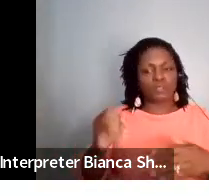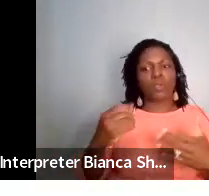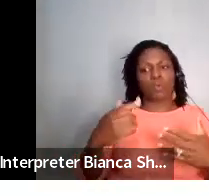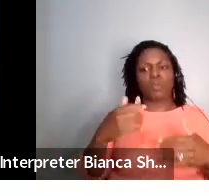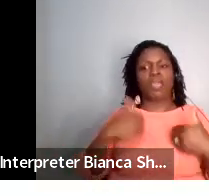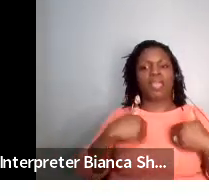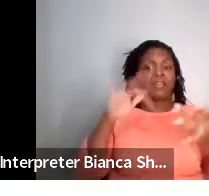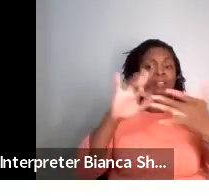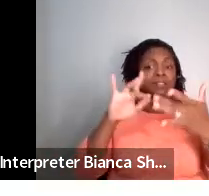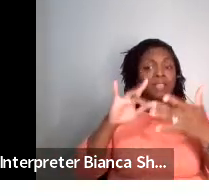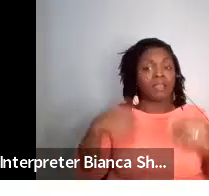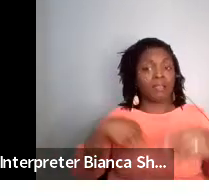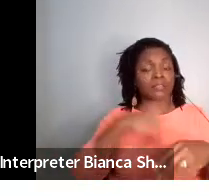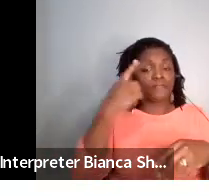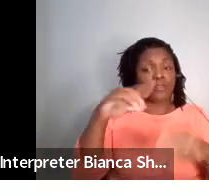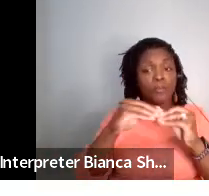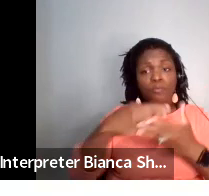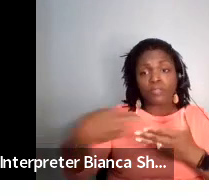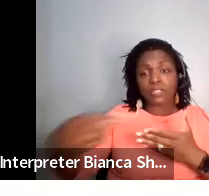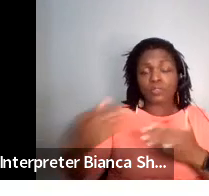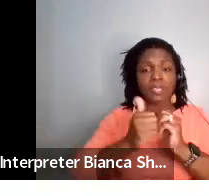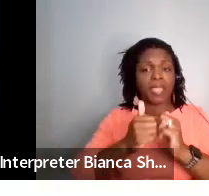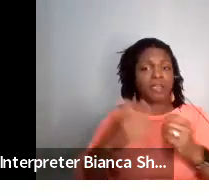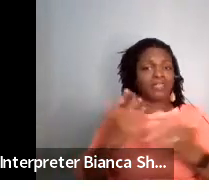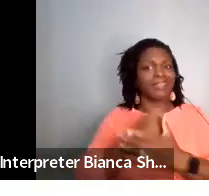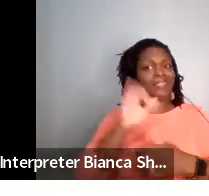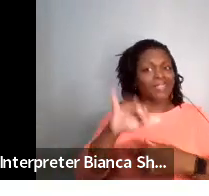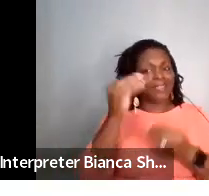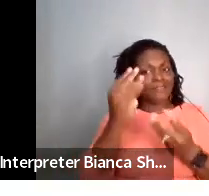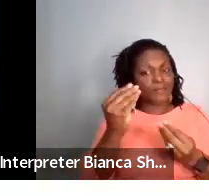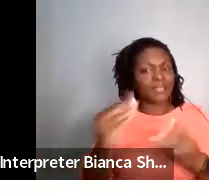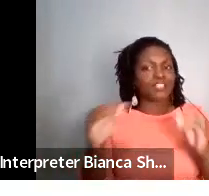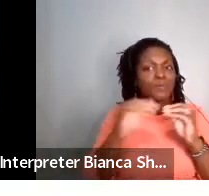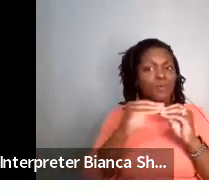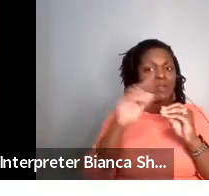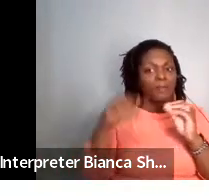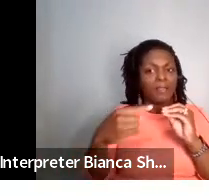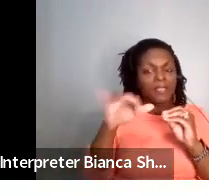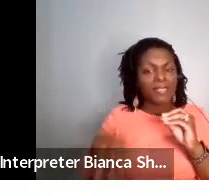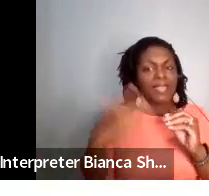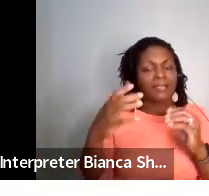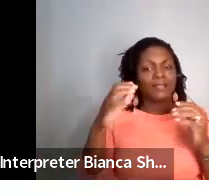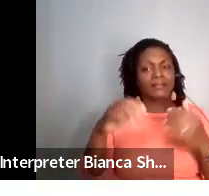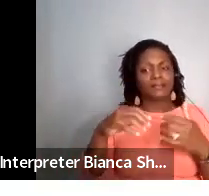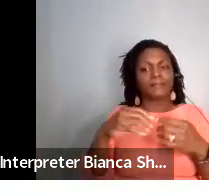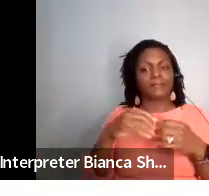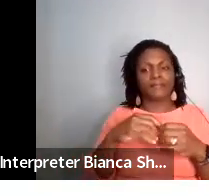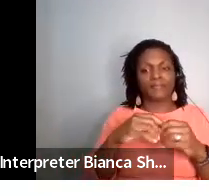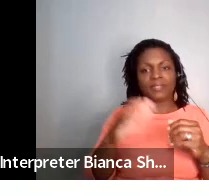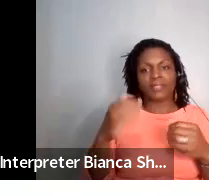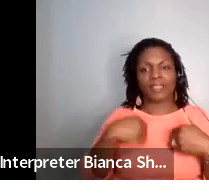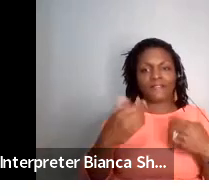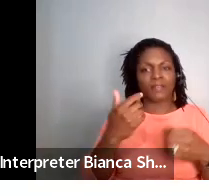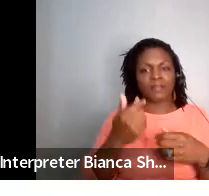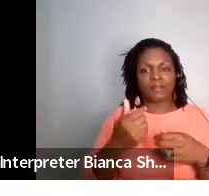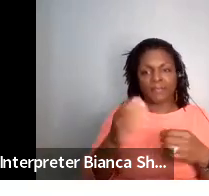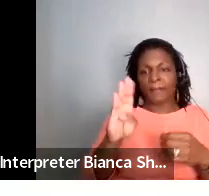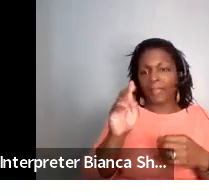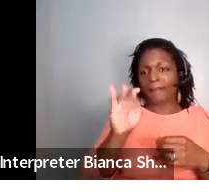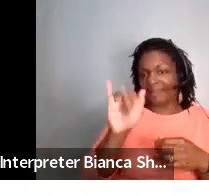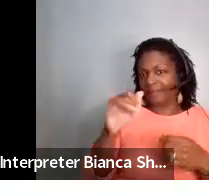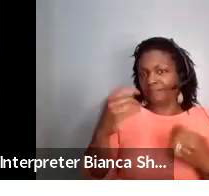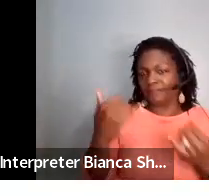So I will that's Neat end of my presentation We have a few questions, Charlene, if you'll take those.